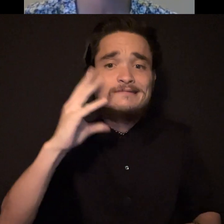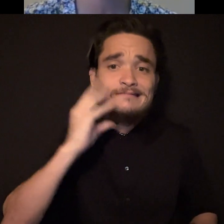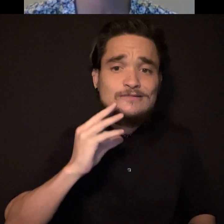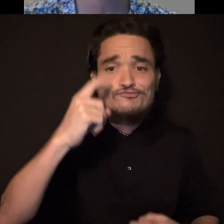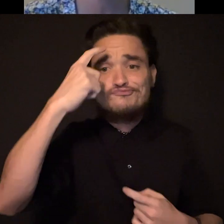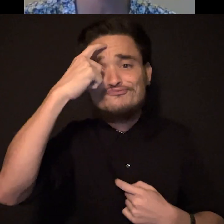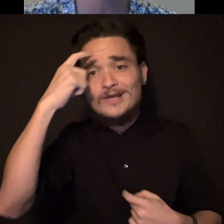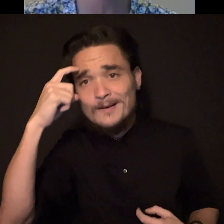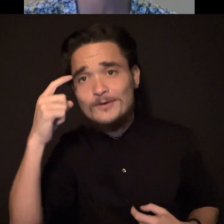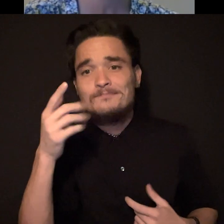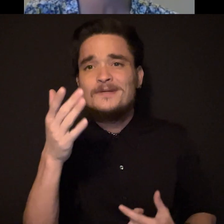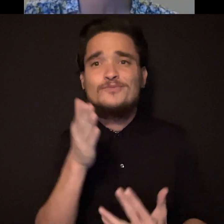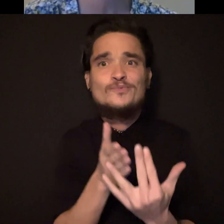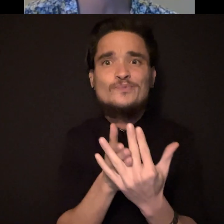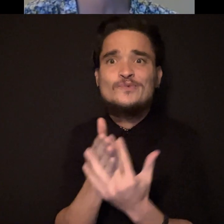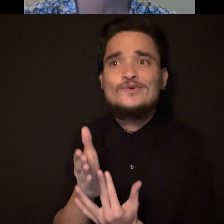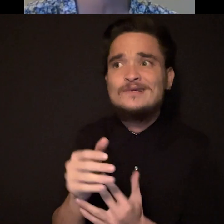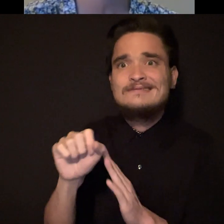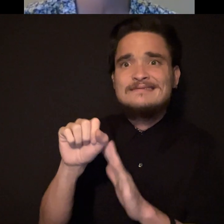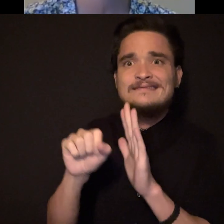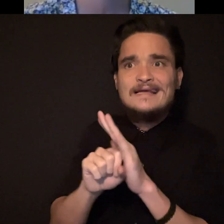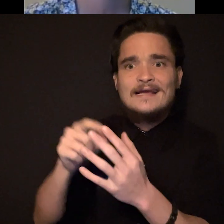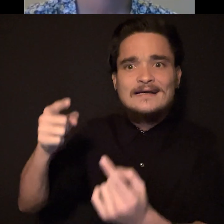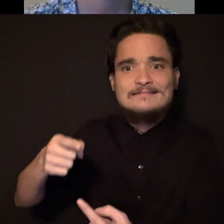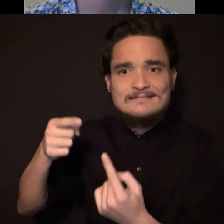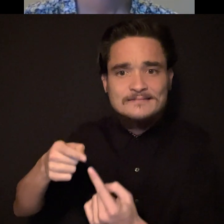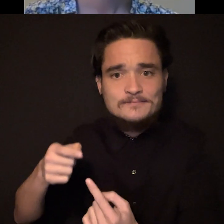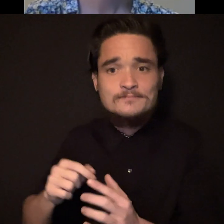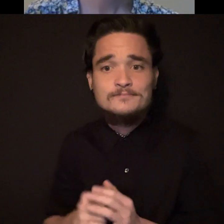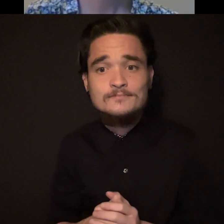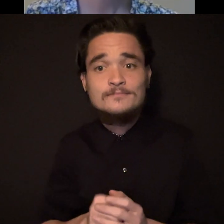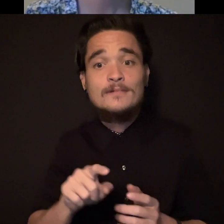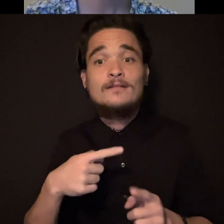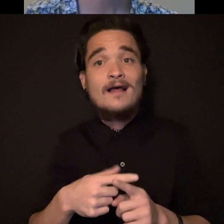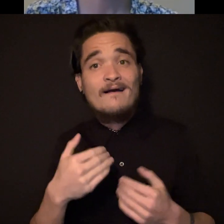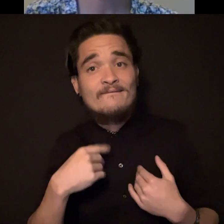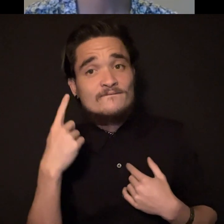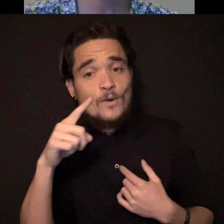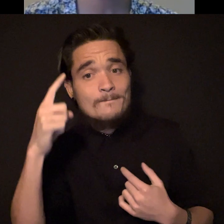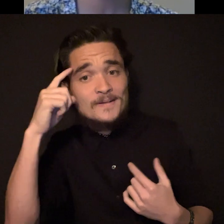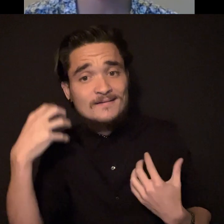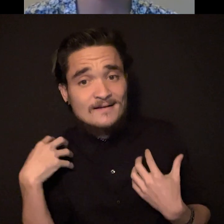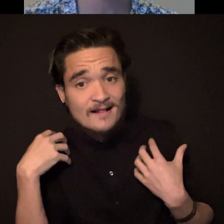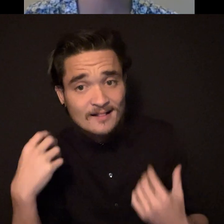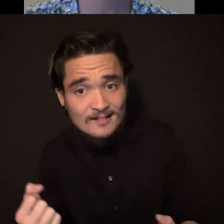who have experienced trauma or who are in state custody. And then we have early childhood and family mental health,